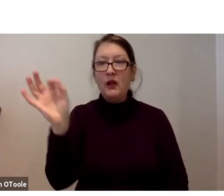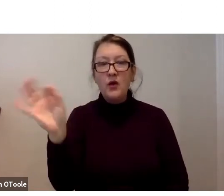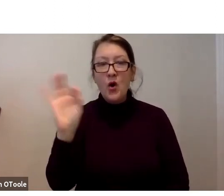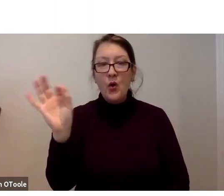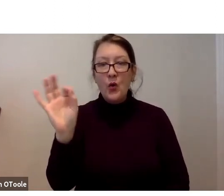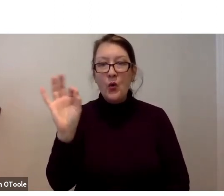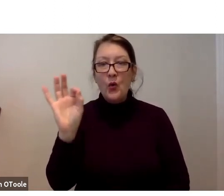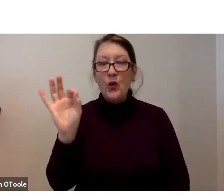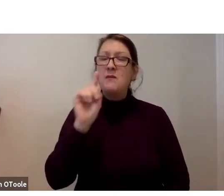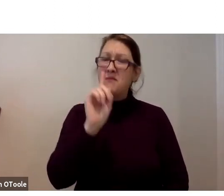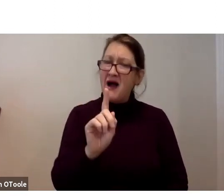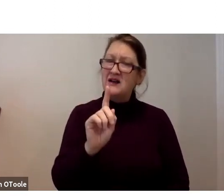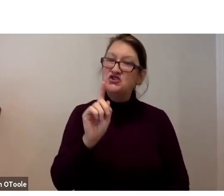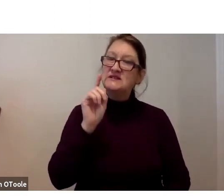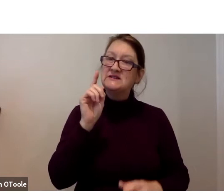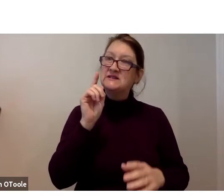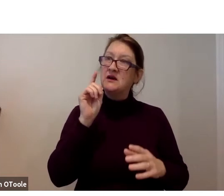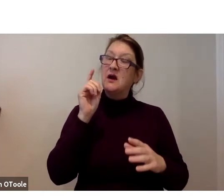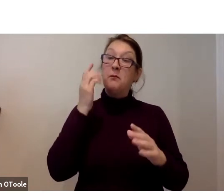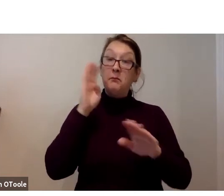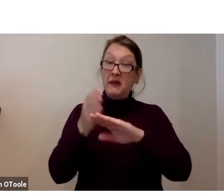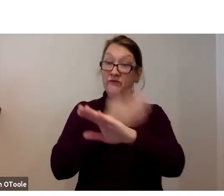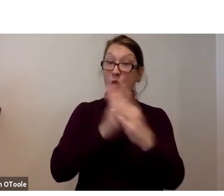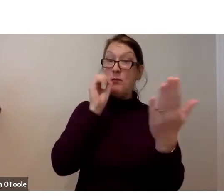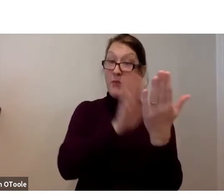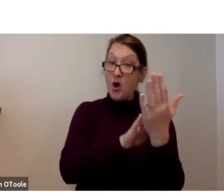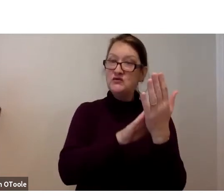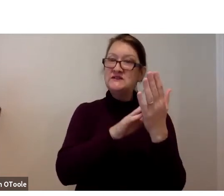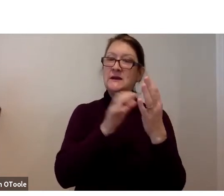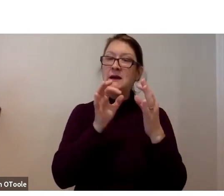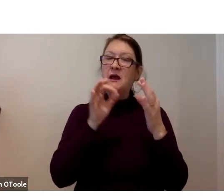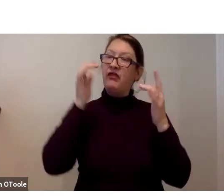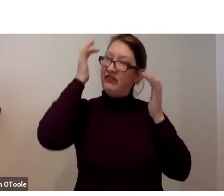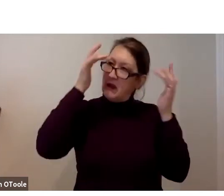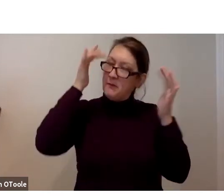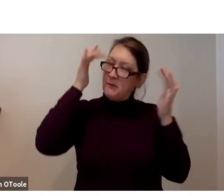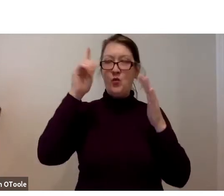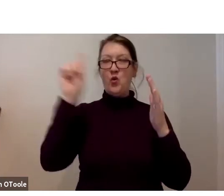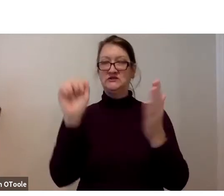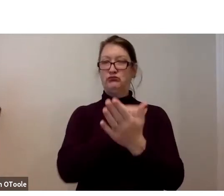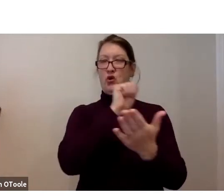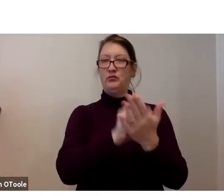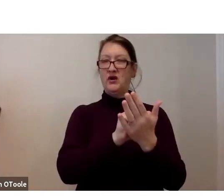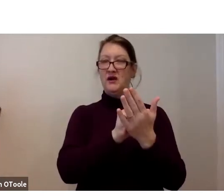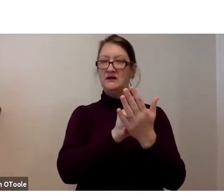obvious that you have used some, they just put everyone there and